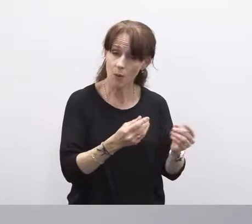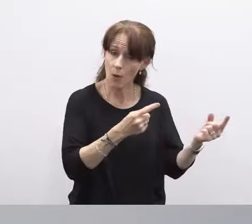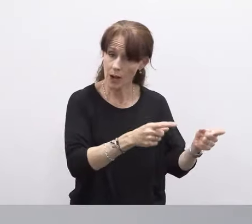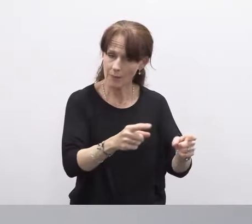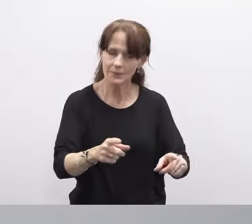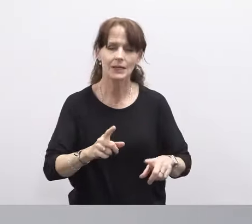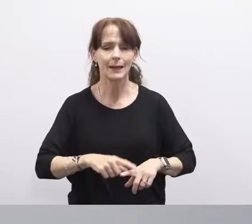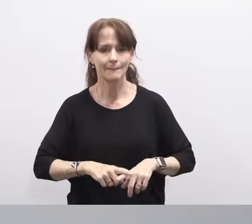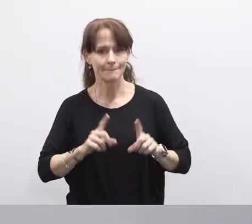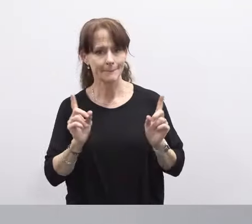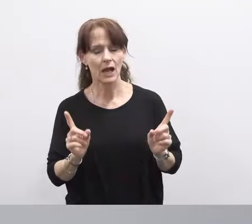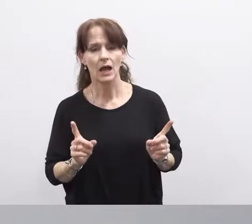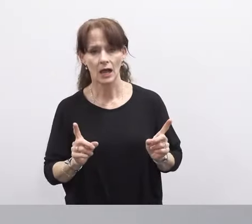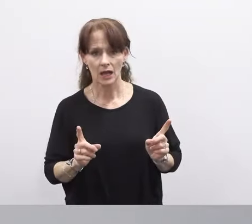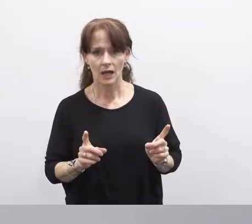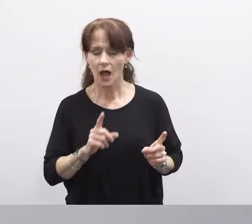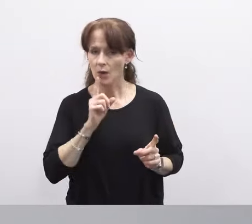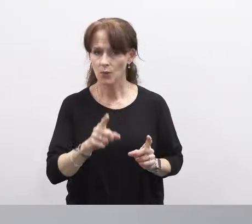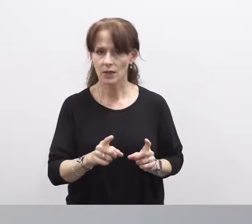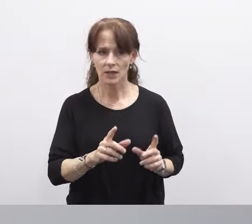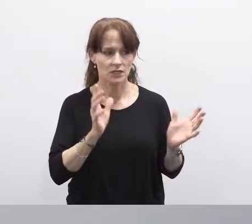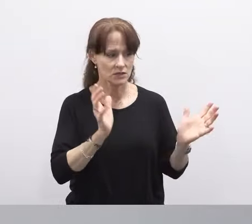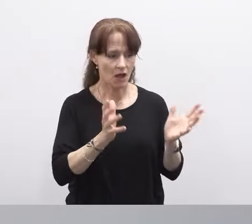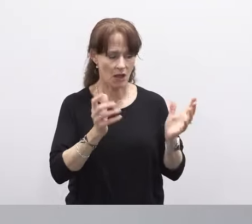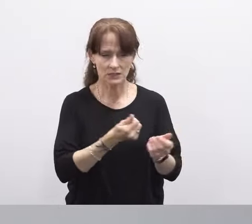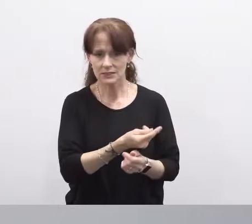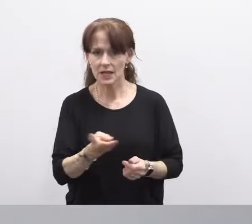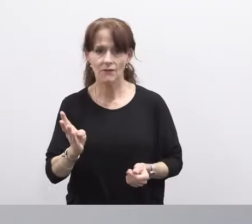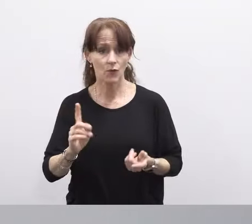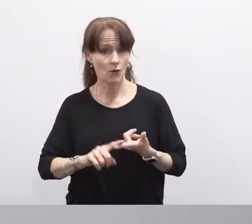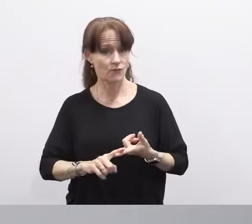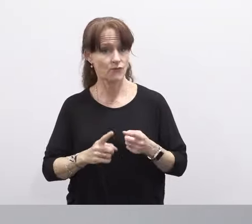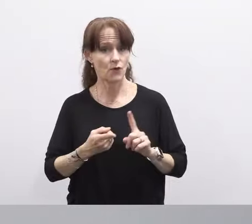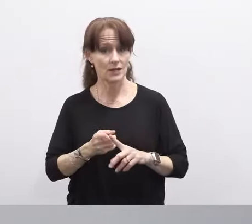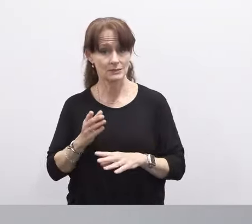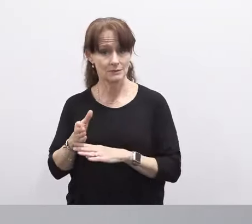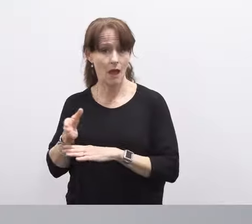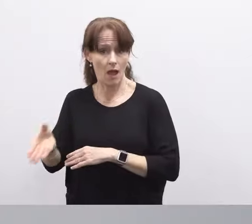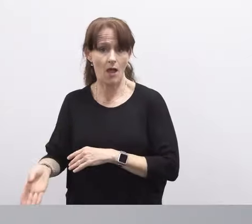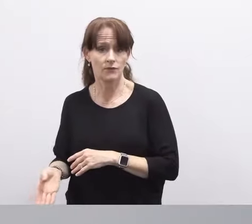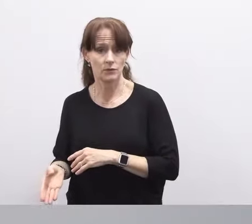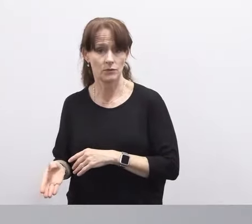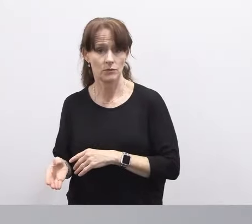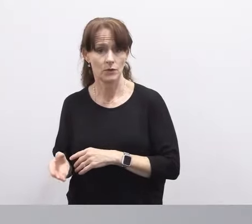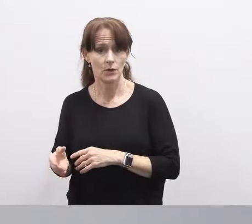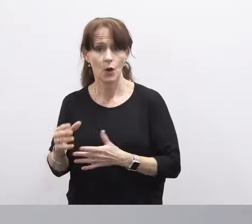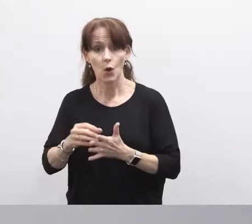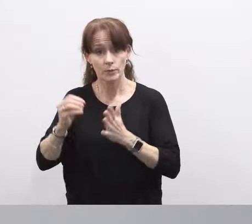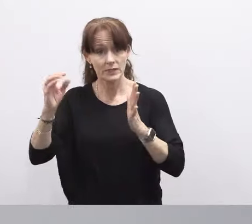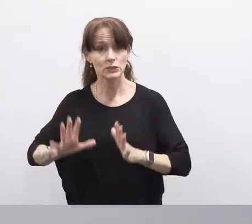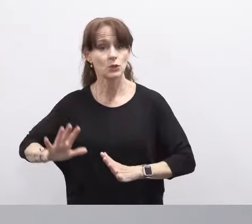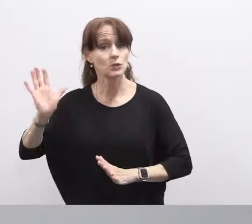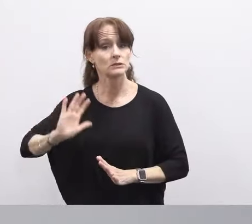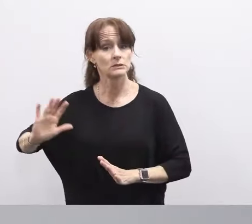But I actually talked to several friends afterwards who had been students at Jordan way back when,